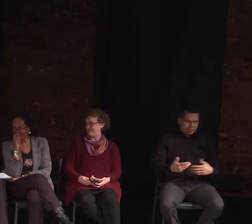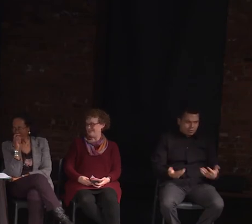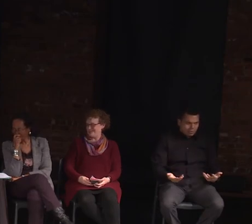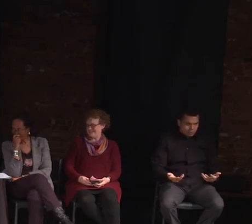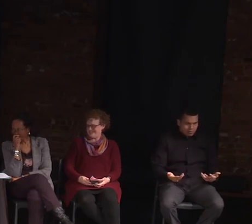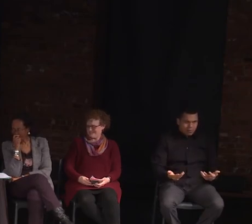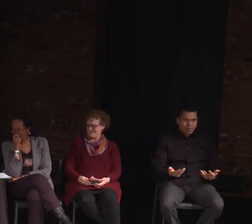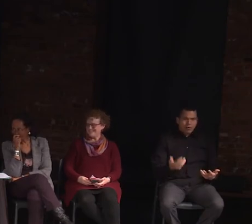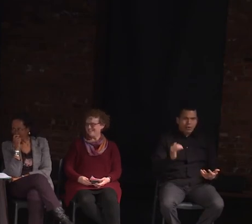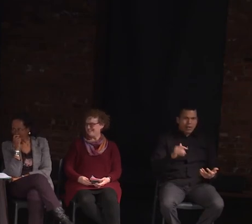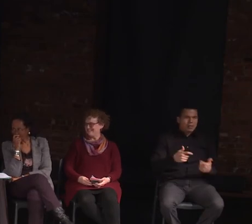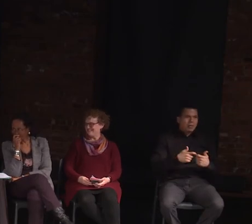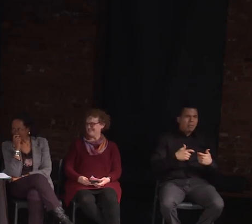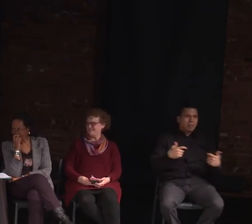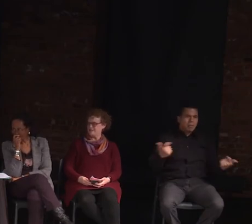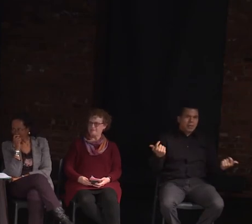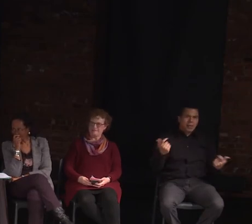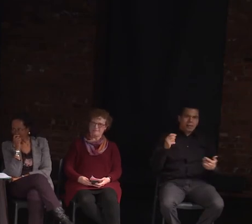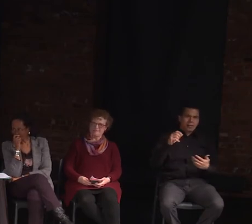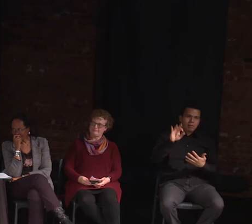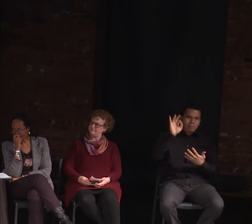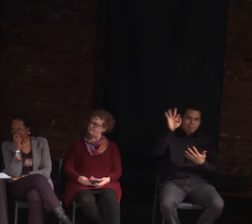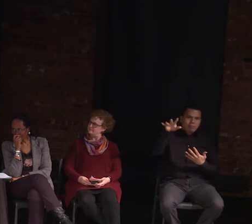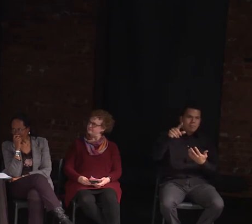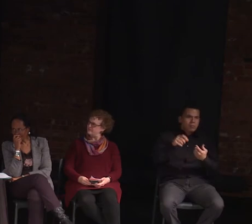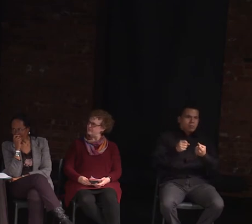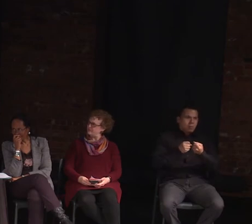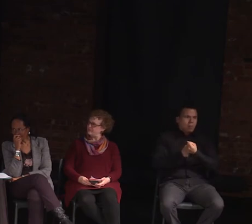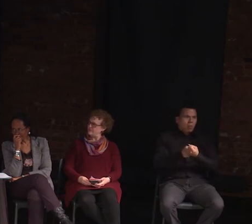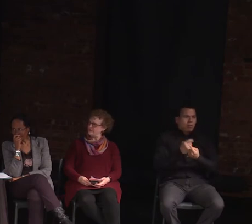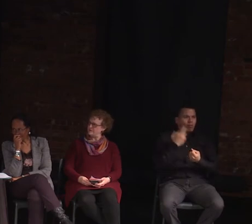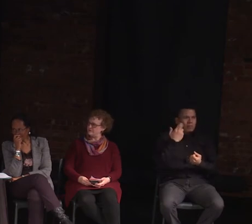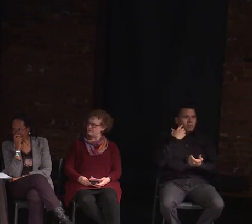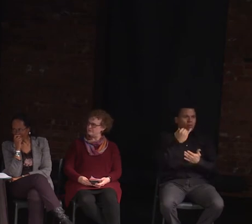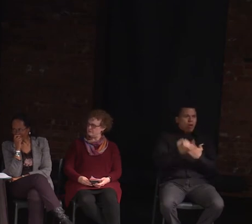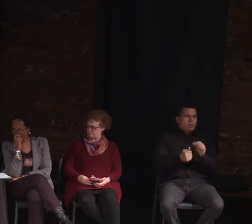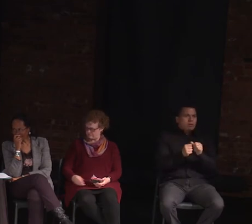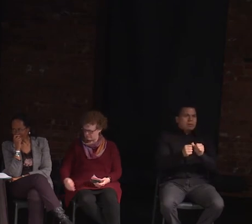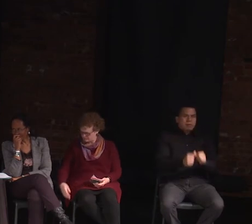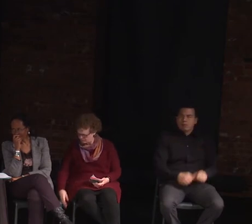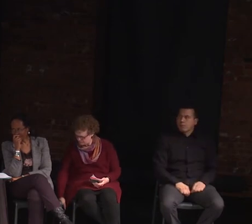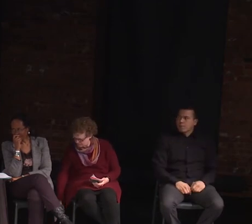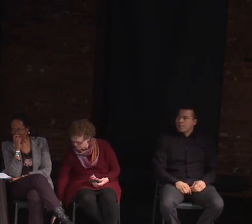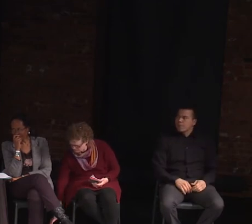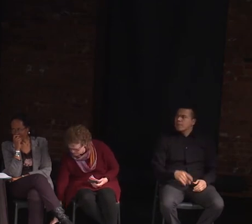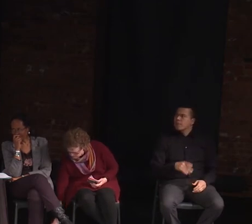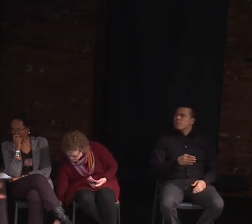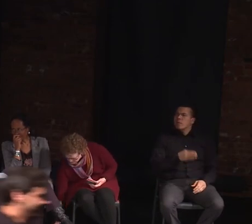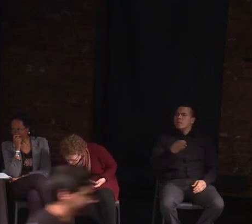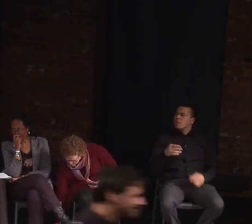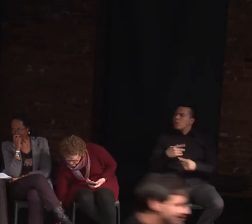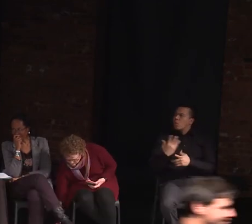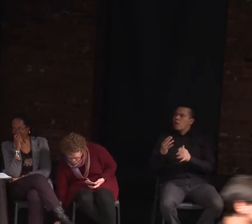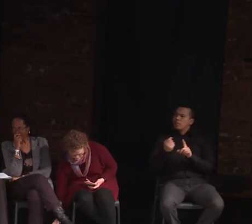Edwin: Kerry, did you want to say anything about like the Cultural Agenda Fund and things like that?